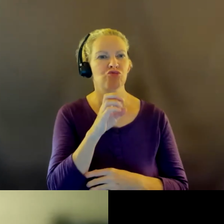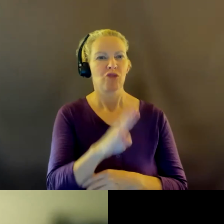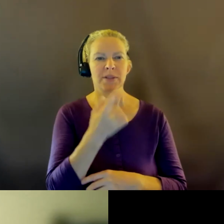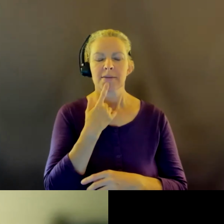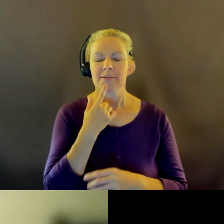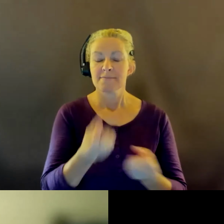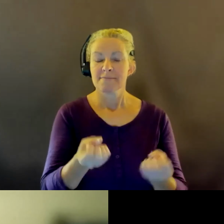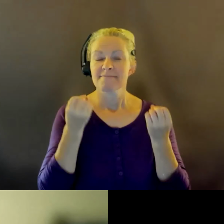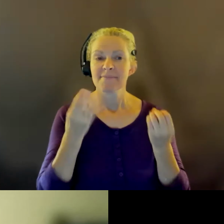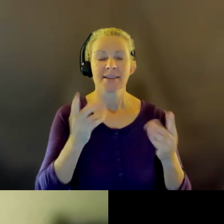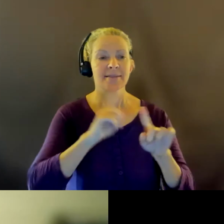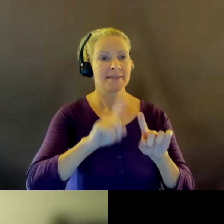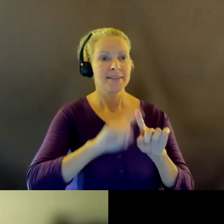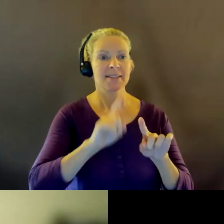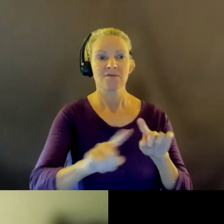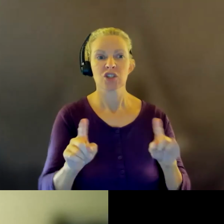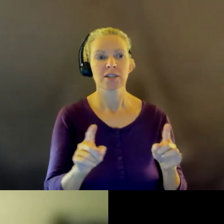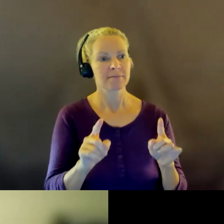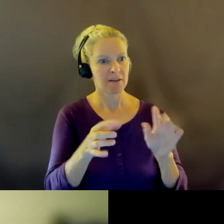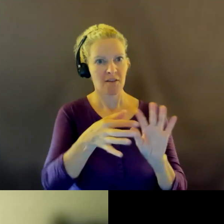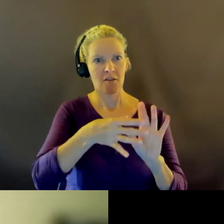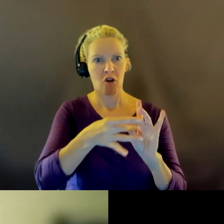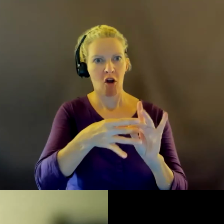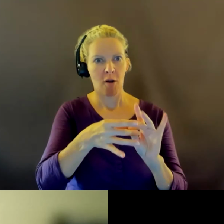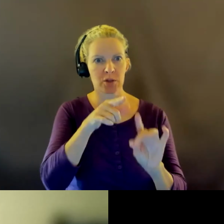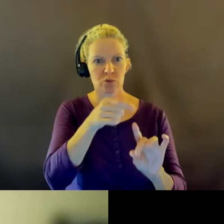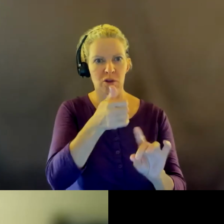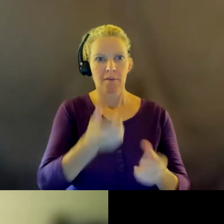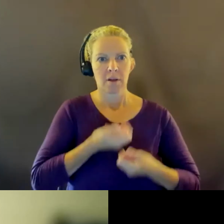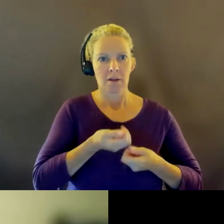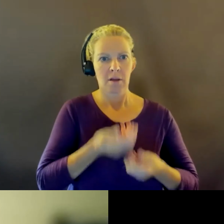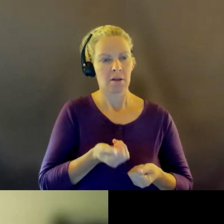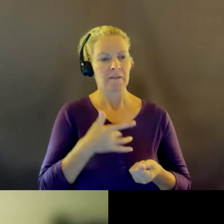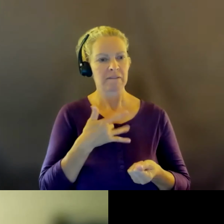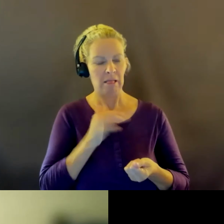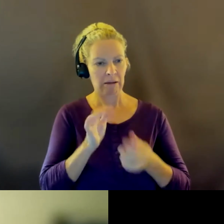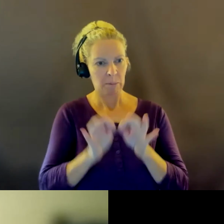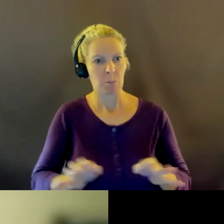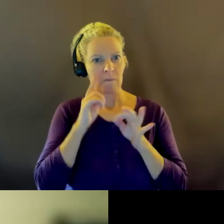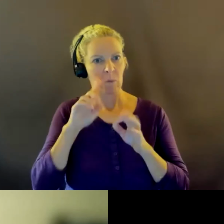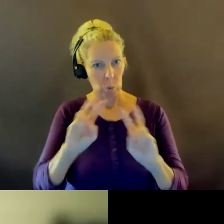I've heard you tell the airplane story before and it's fantastic every time.